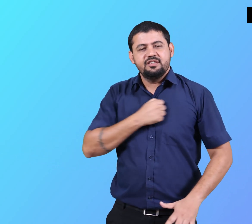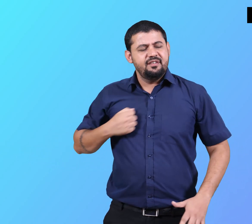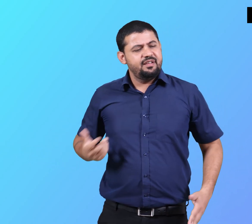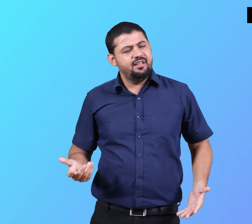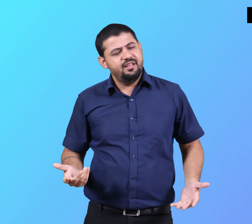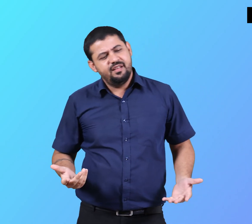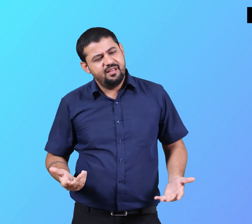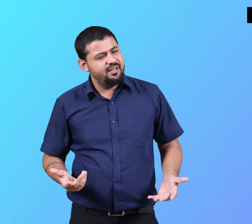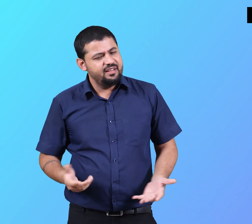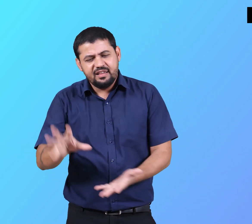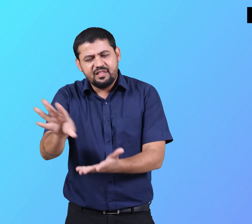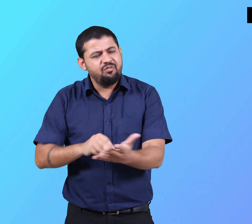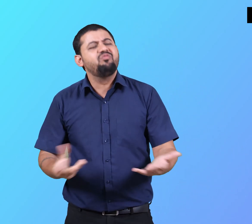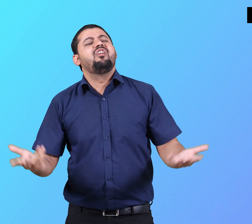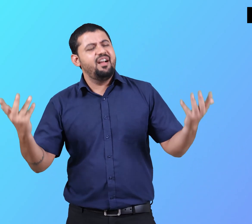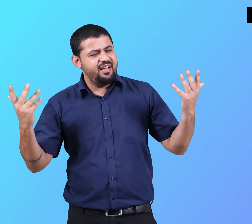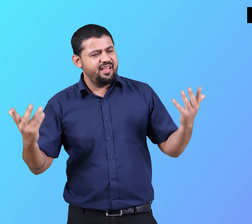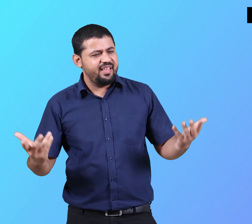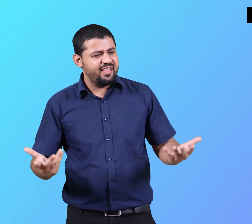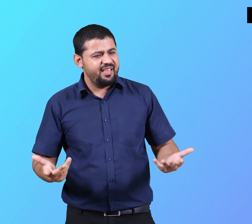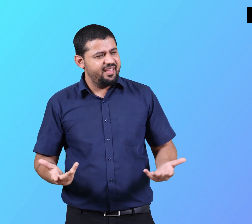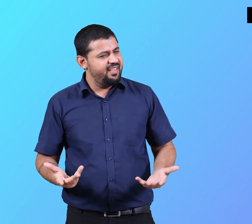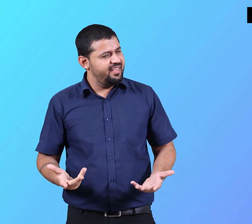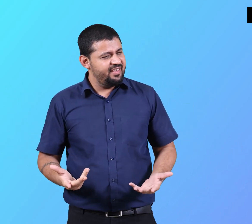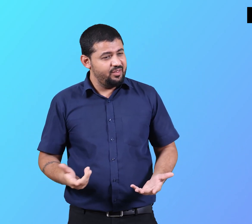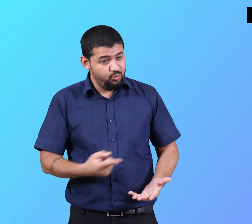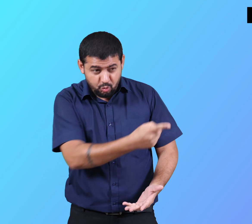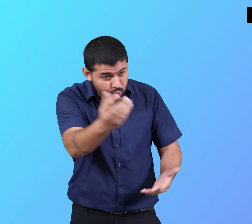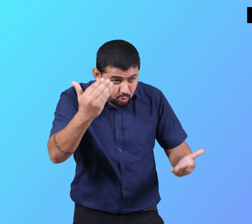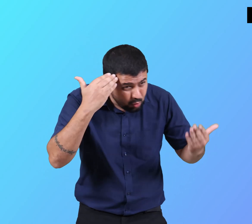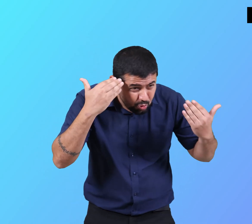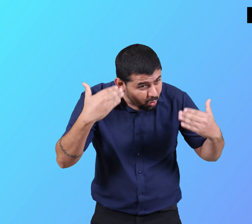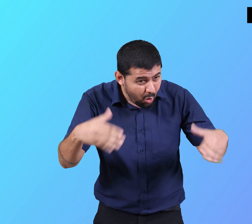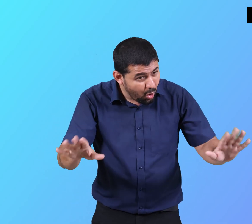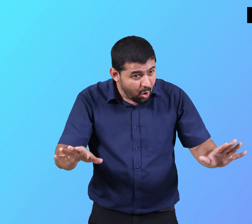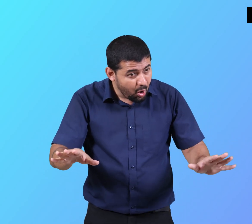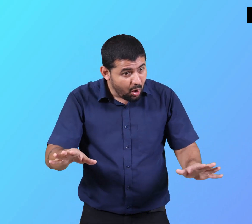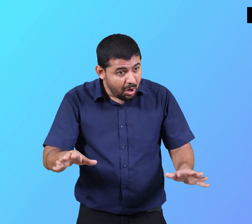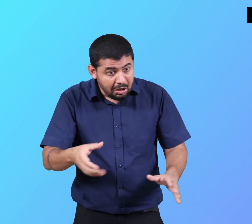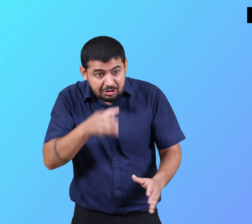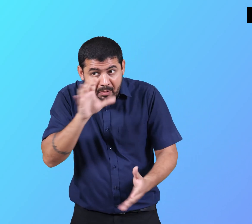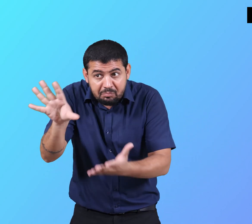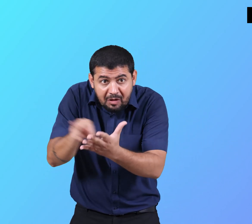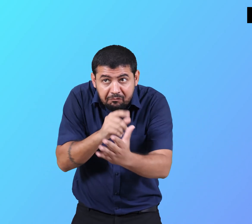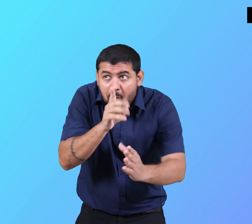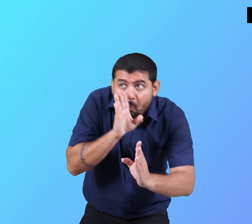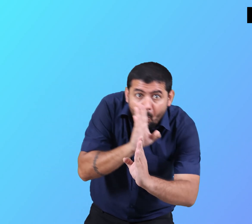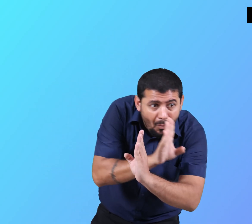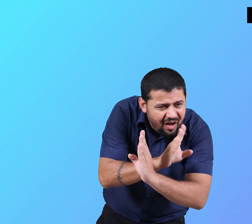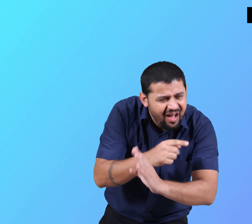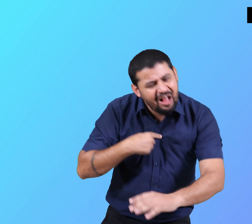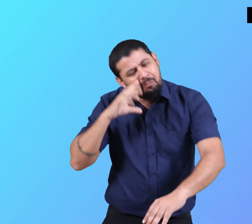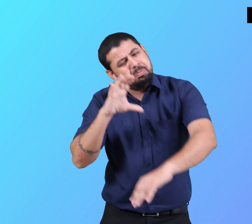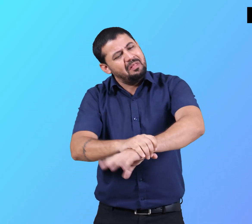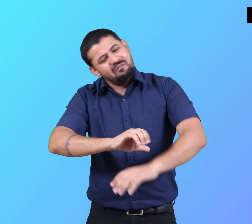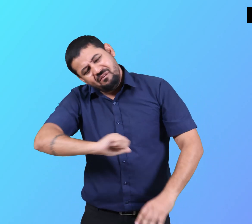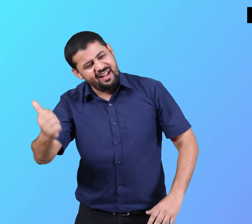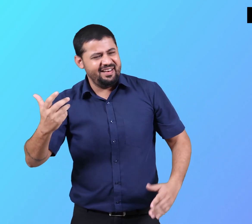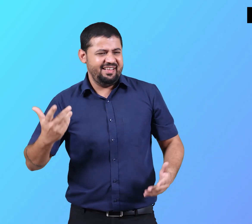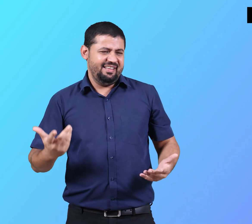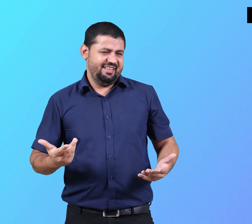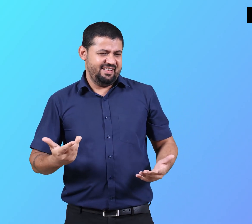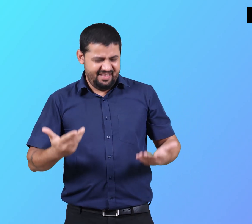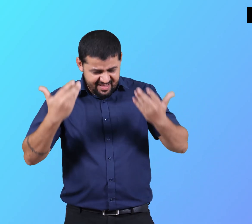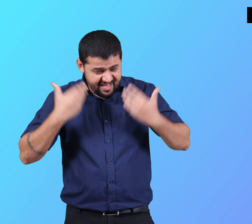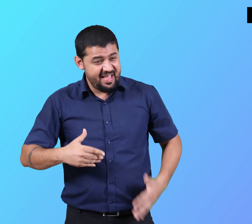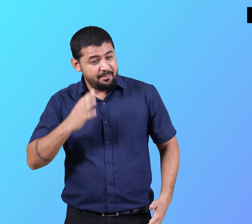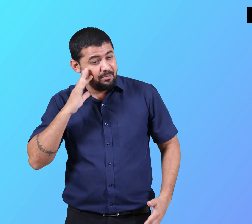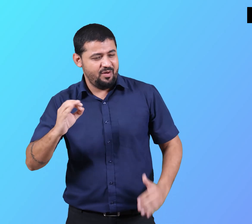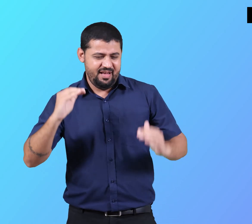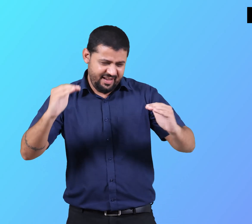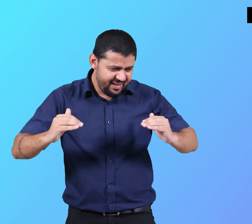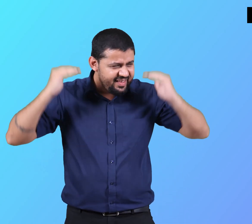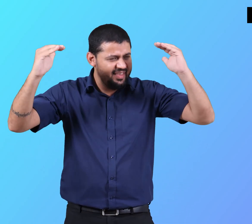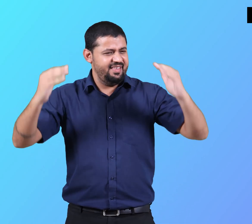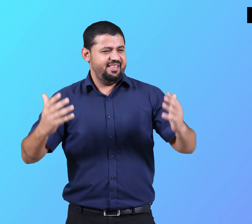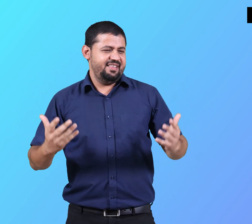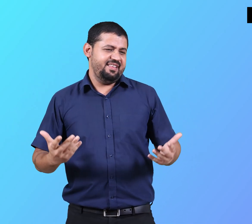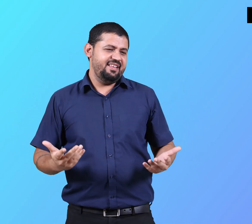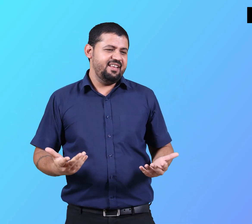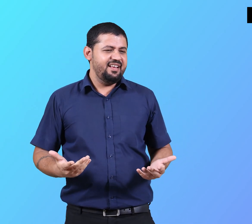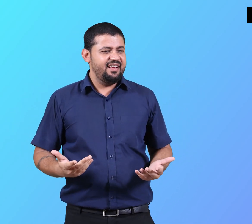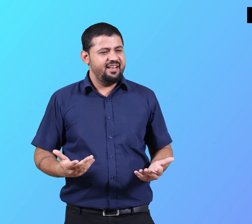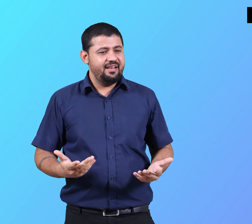Joseph said to them, “Why have you done this? Didn’t you know that someone like me has ways of learning secrets?”